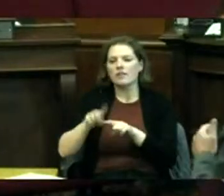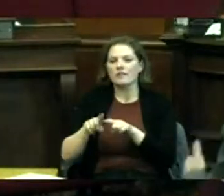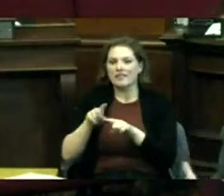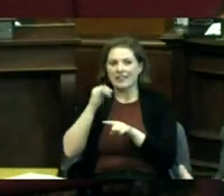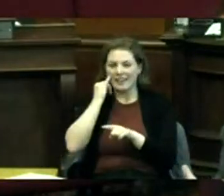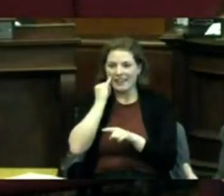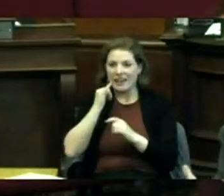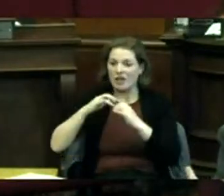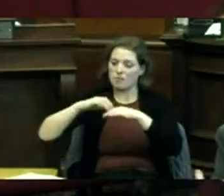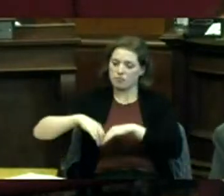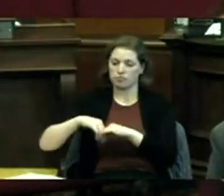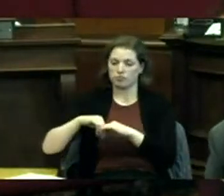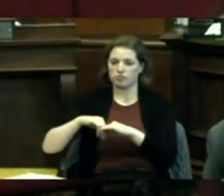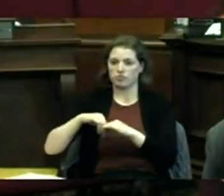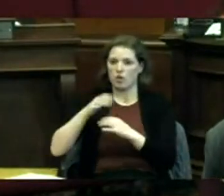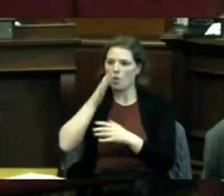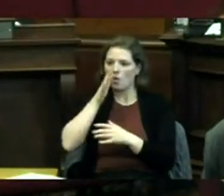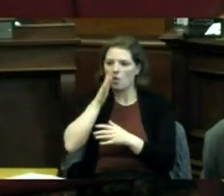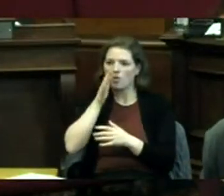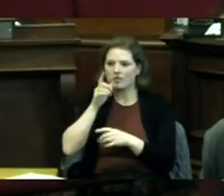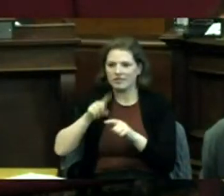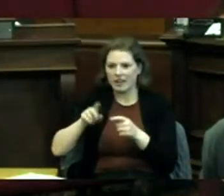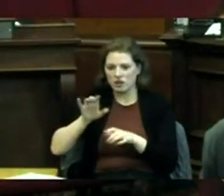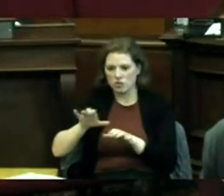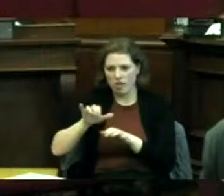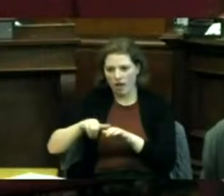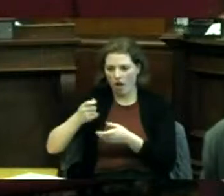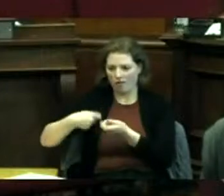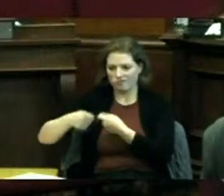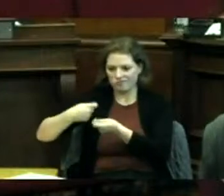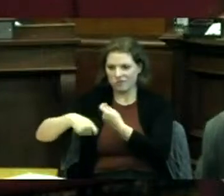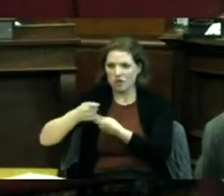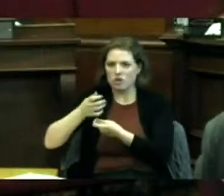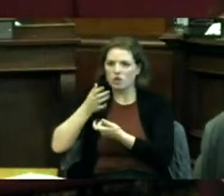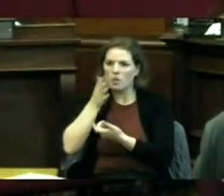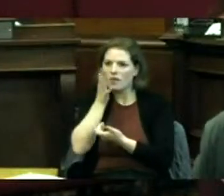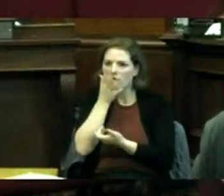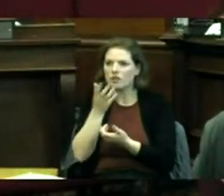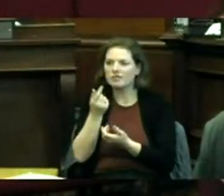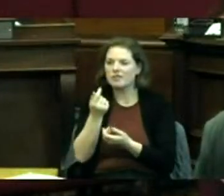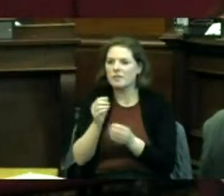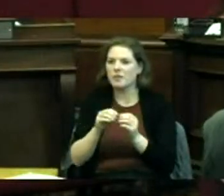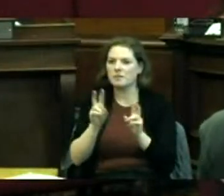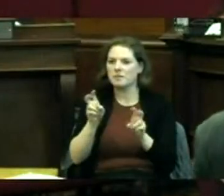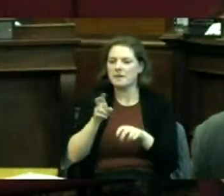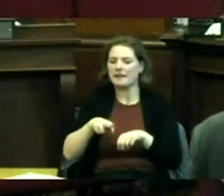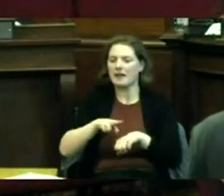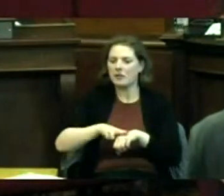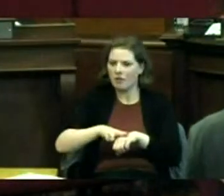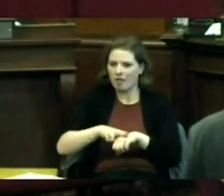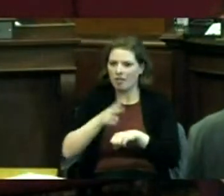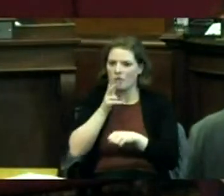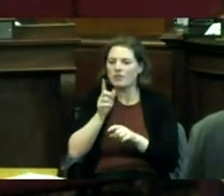million in. So we keep it fresh. That's why it looks so nice. We won't be able to do that if we